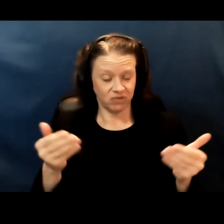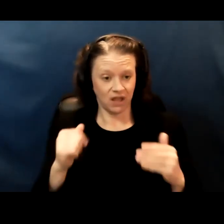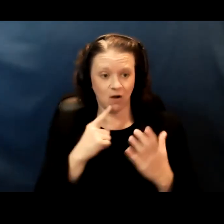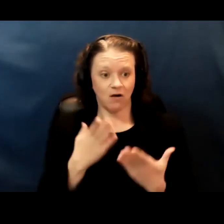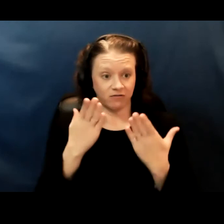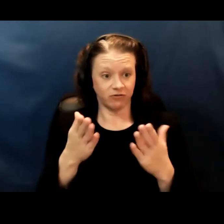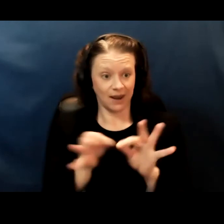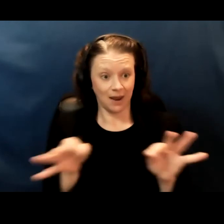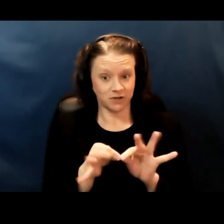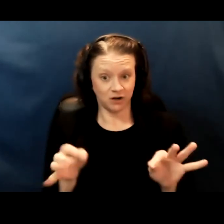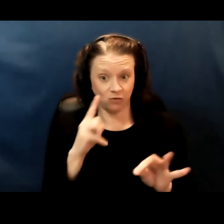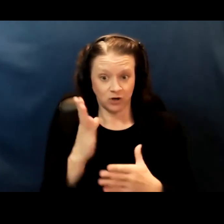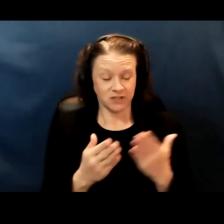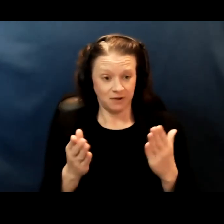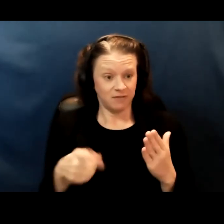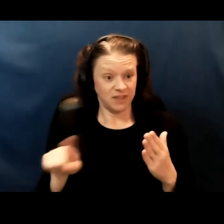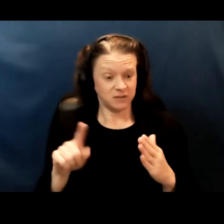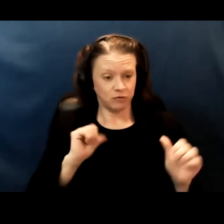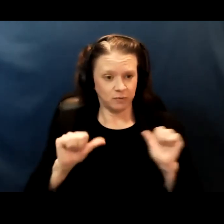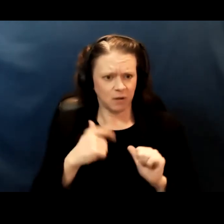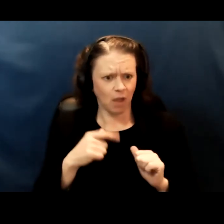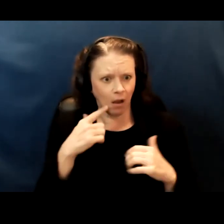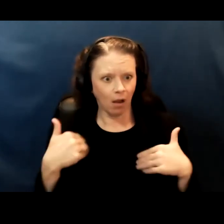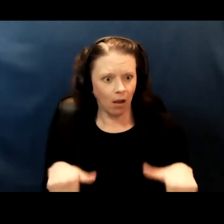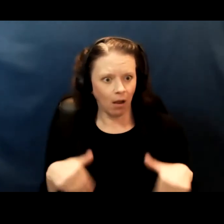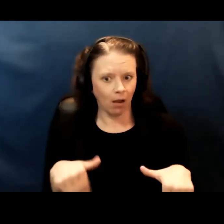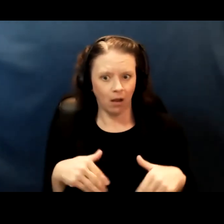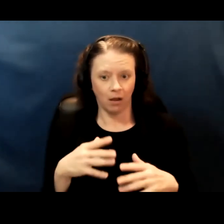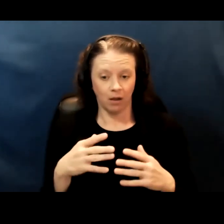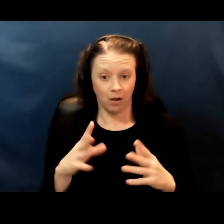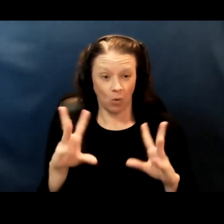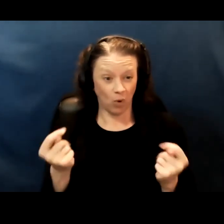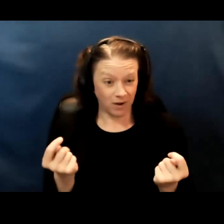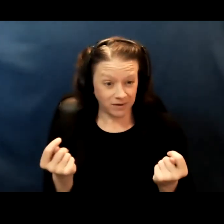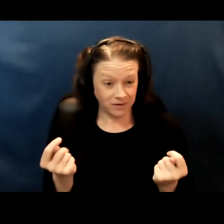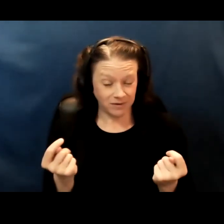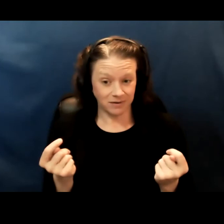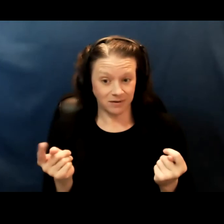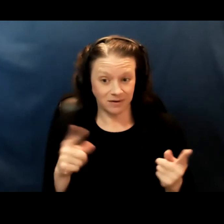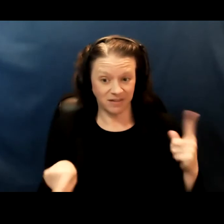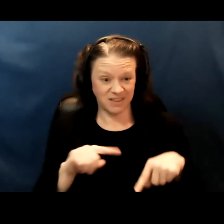I was like, what? These people care about accommodating me?